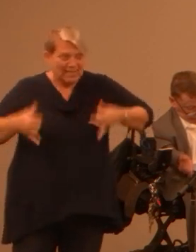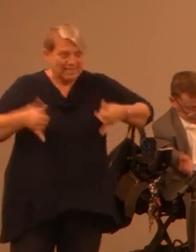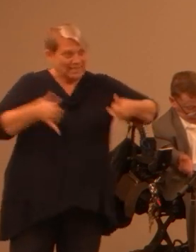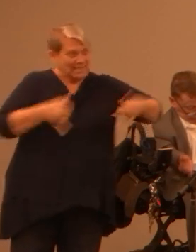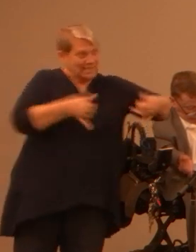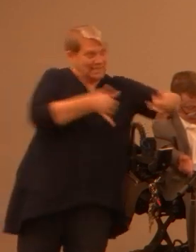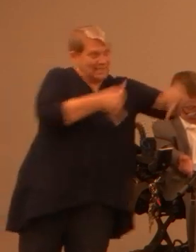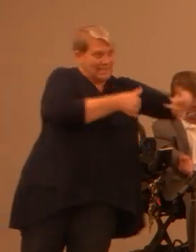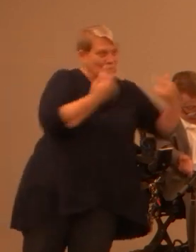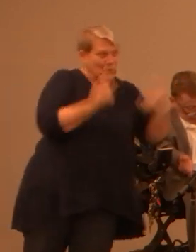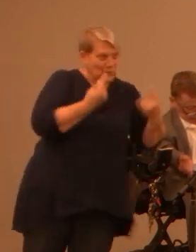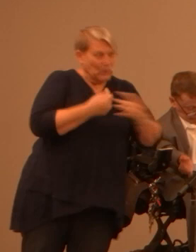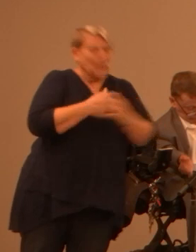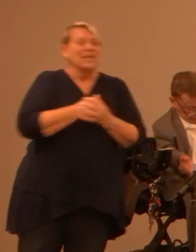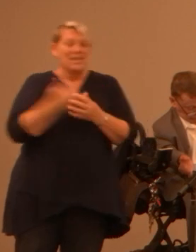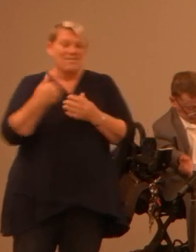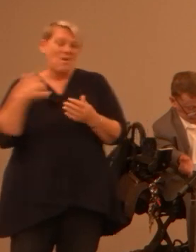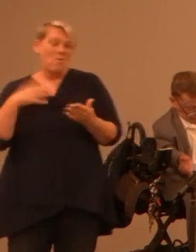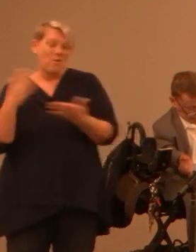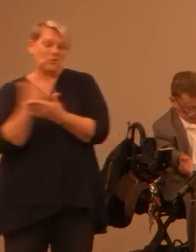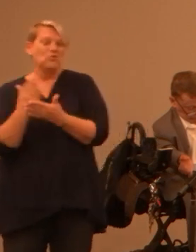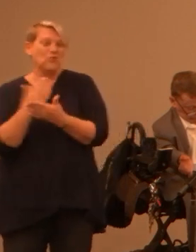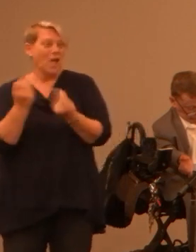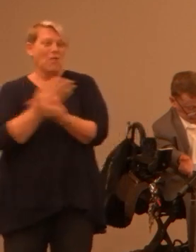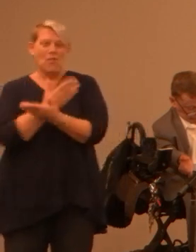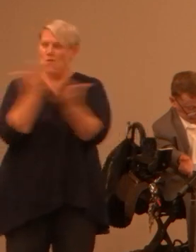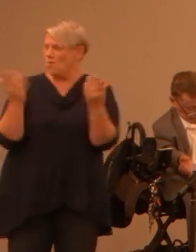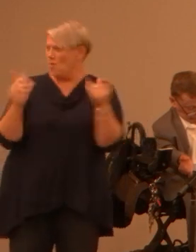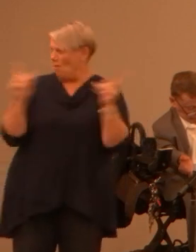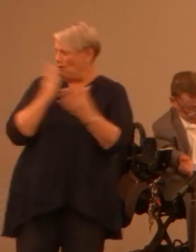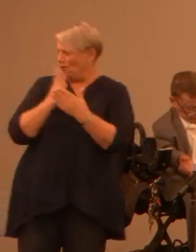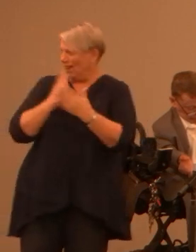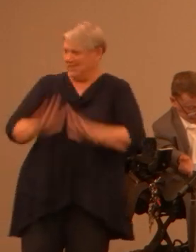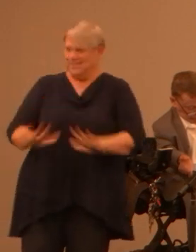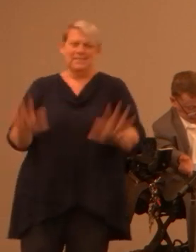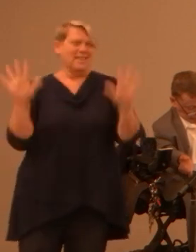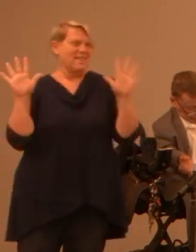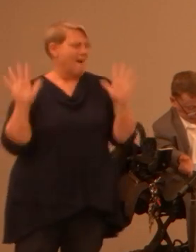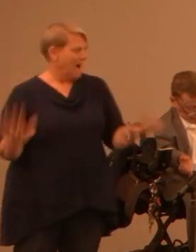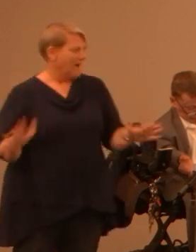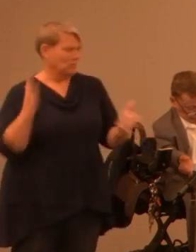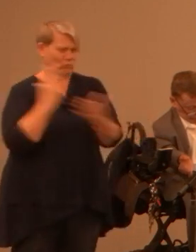I just wanna share with you what a delight, what a true joy it is to